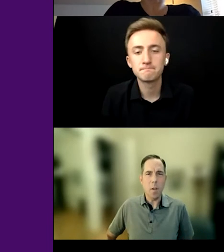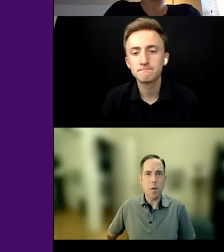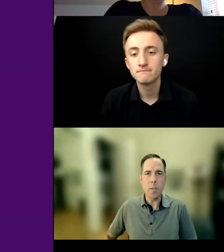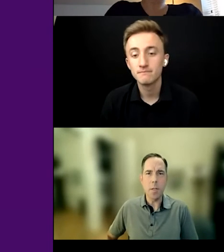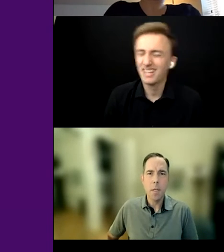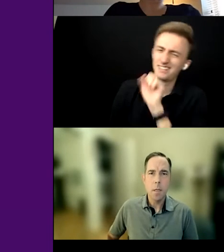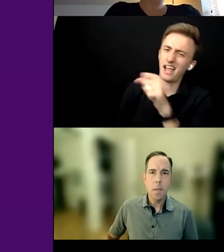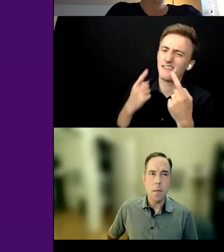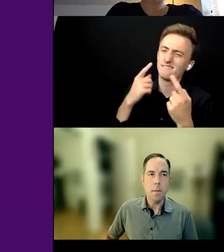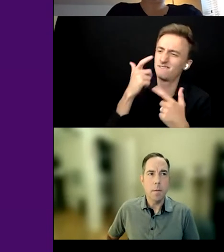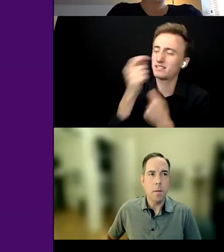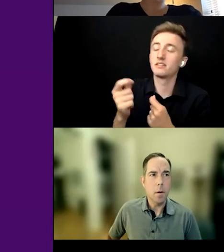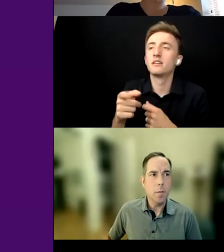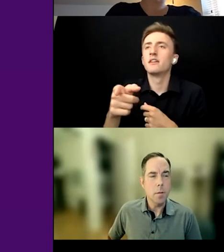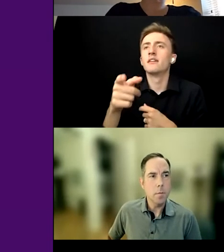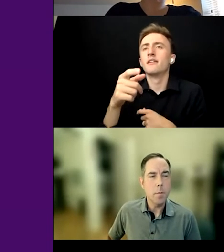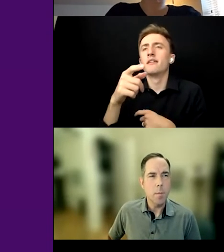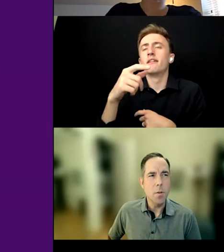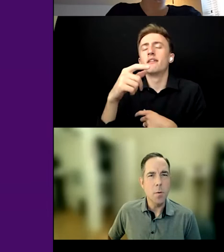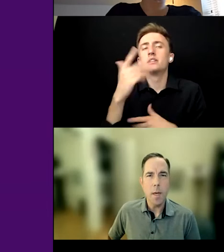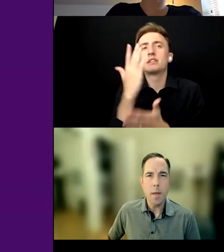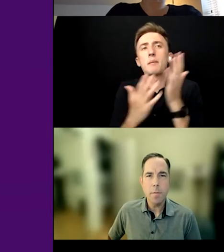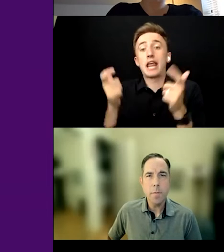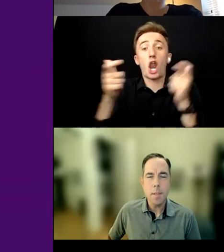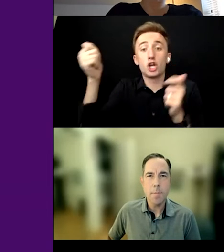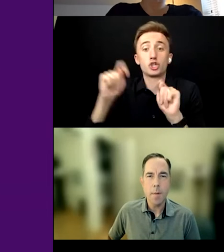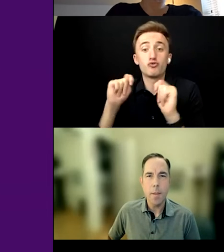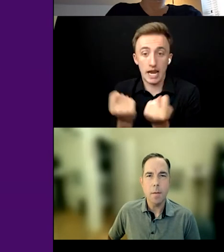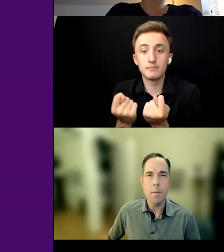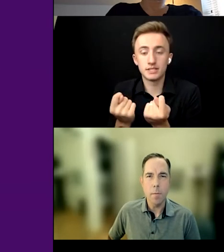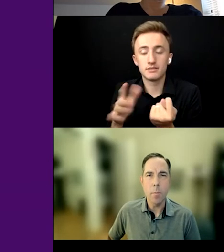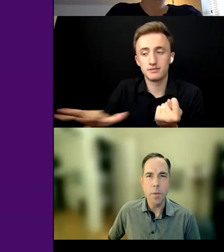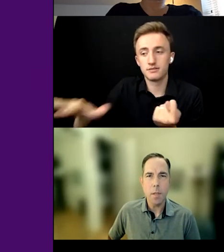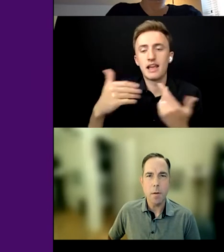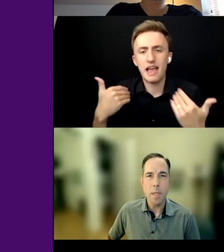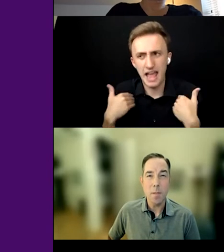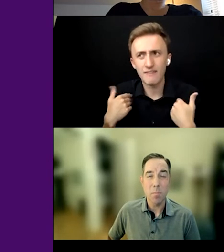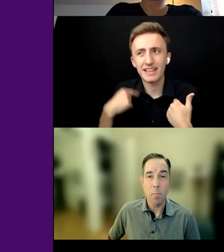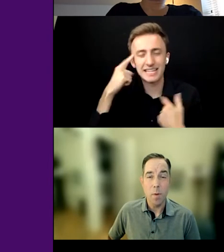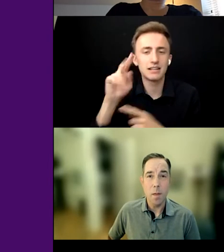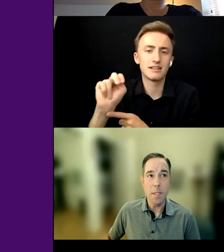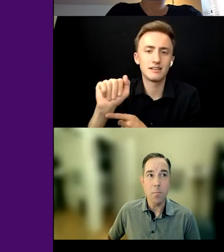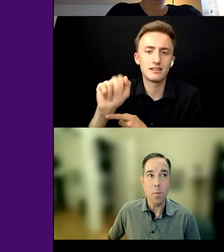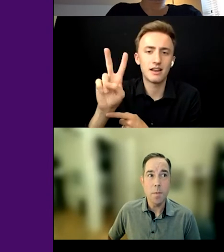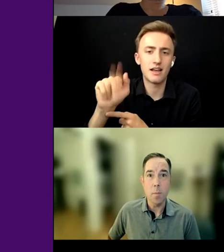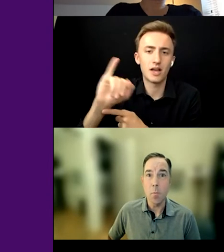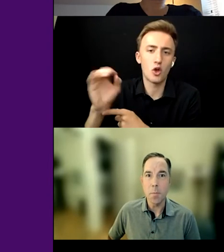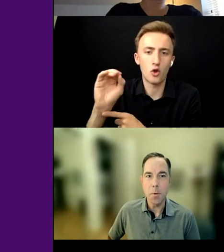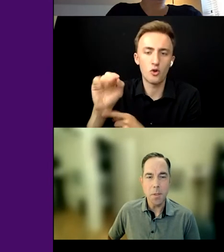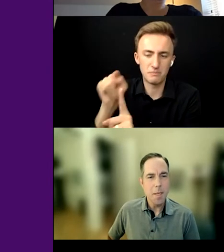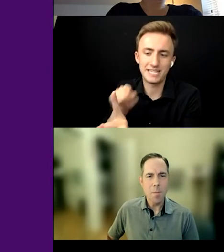larger tribes do have I think Navajo in particular at least is somewhat supported,